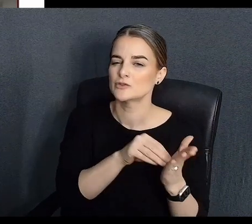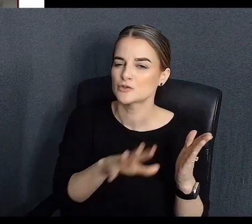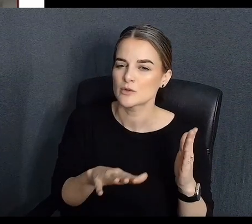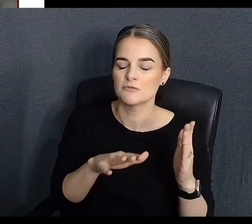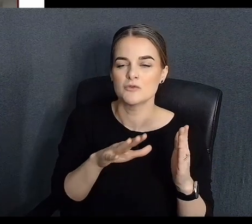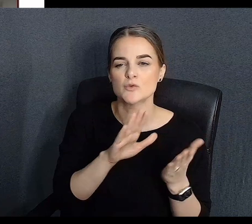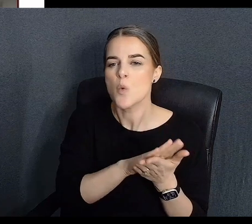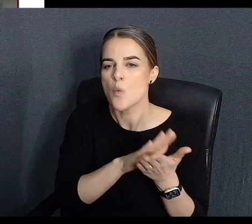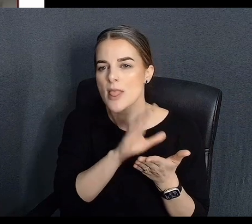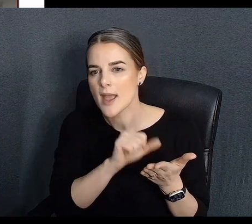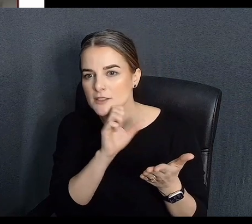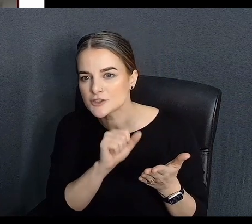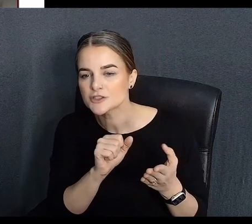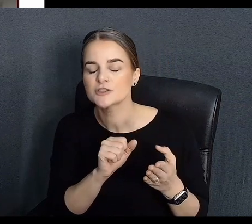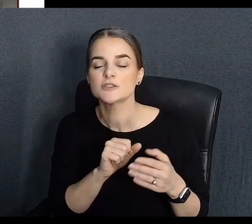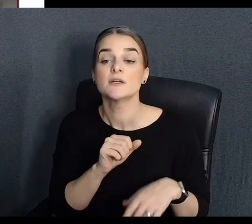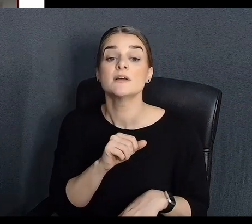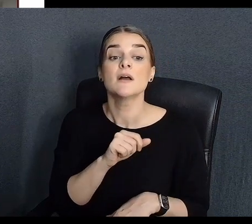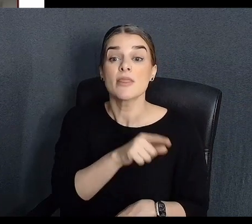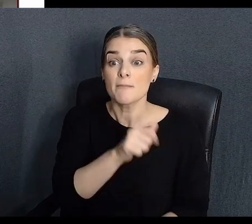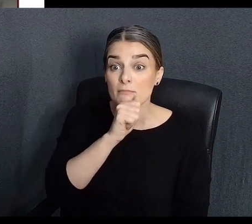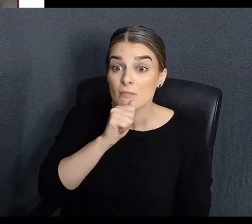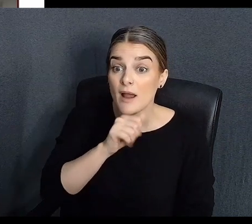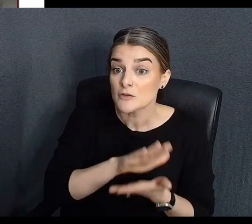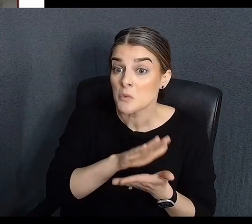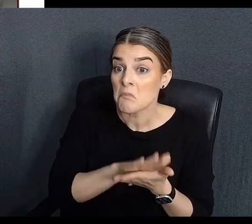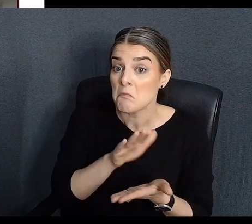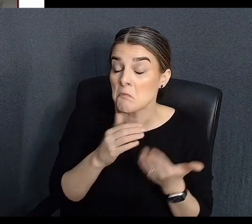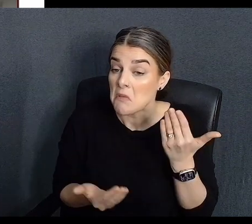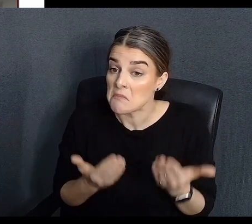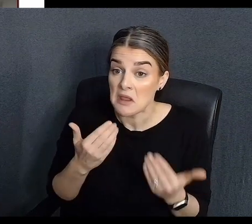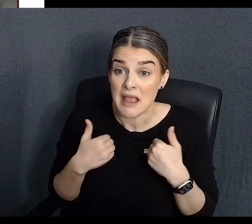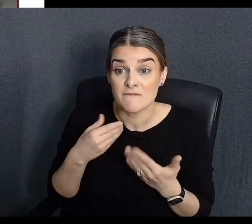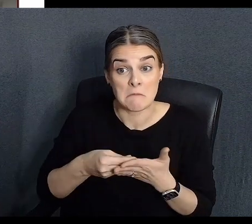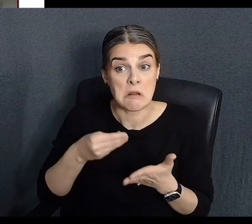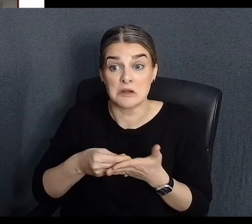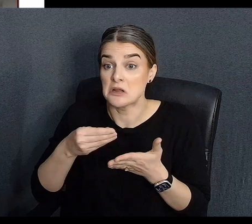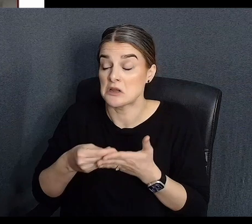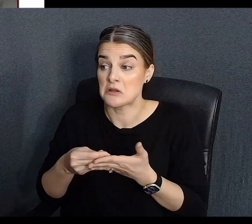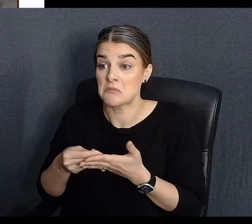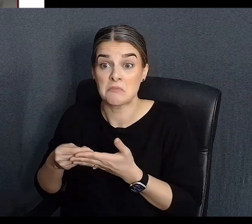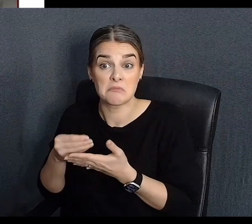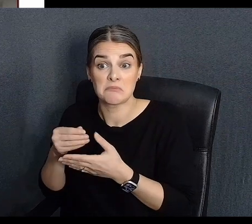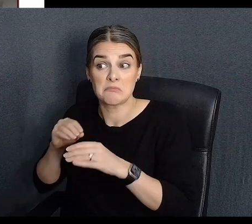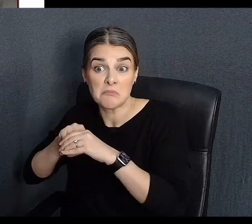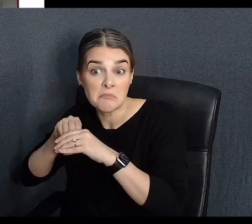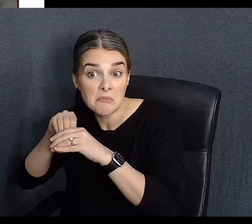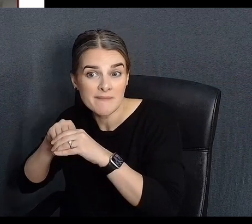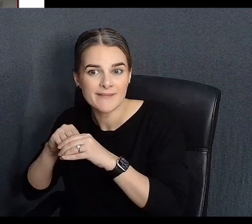there might be a chance that there is some sort of discretionary funds to pay for some sort of equipment like this. There might be charitable contributions